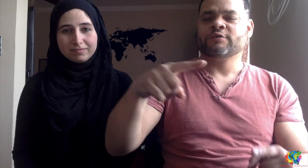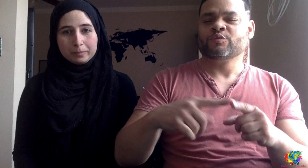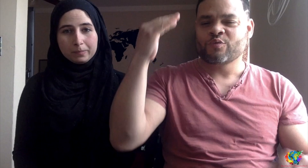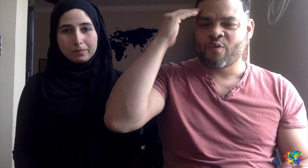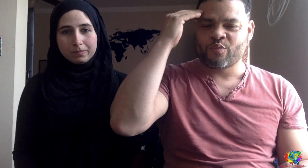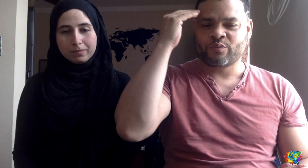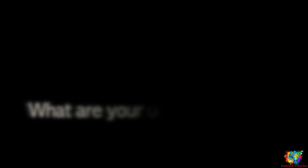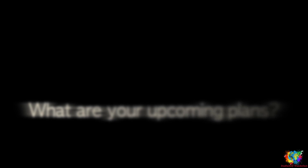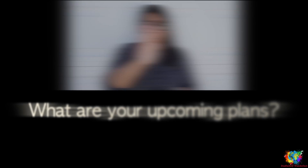the best service that International needs to know